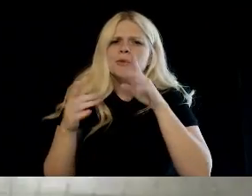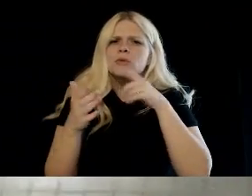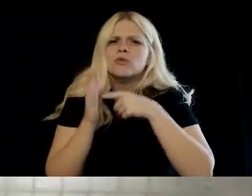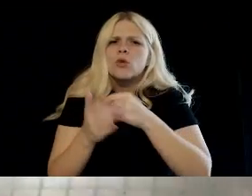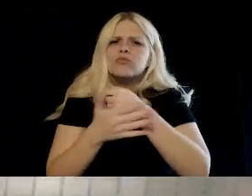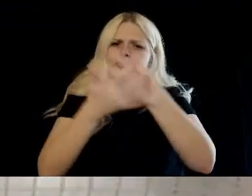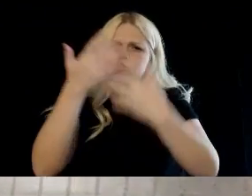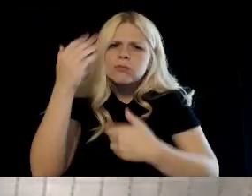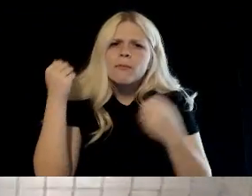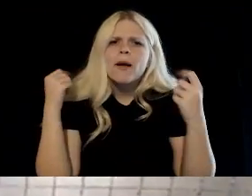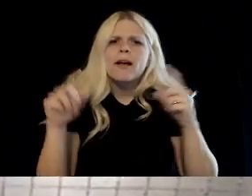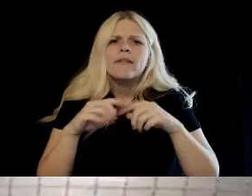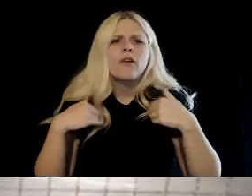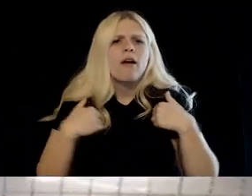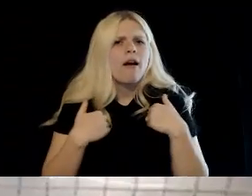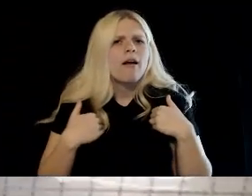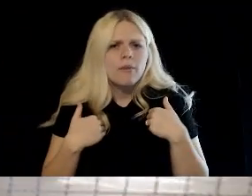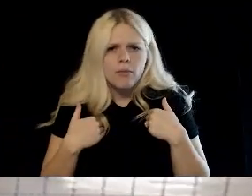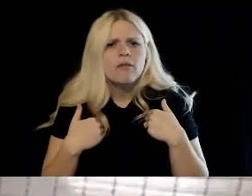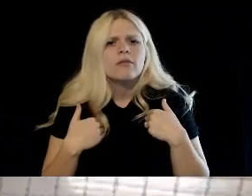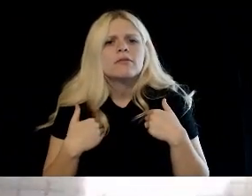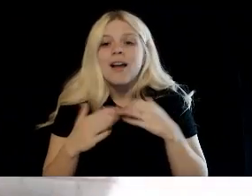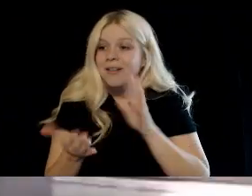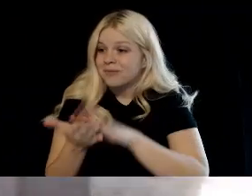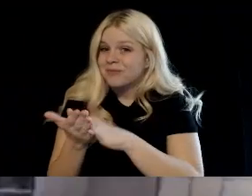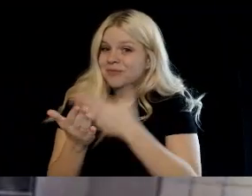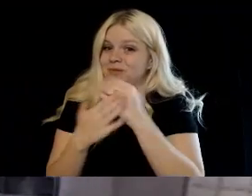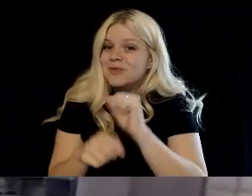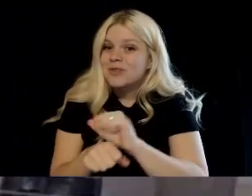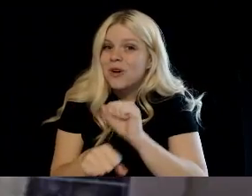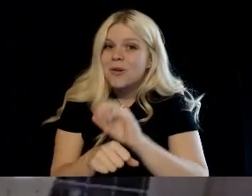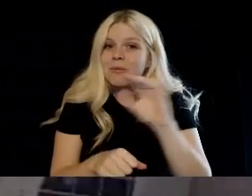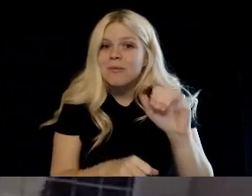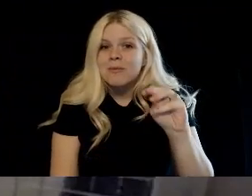Good Job Maverick! Is he gonna paint for us outside?